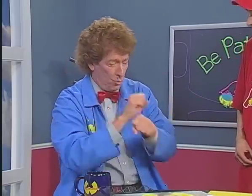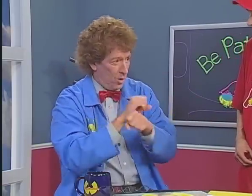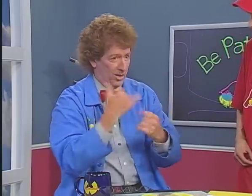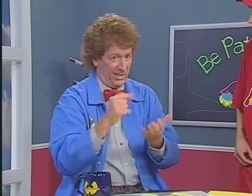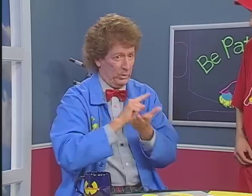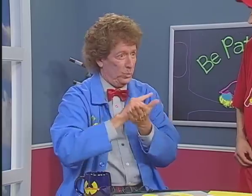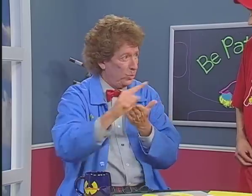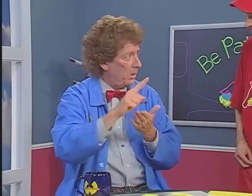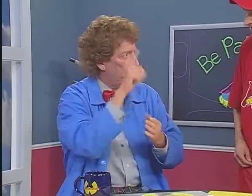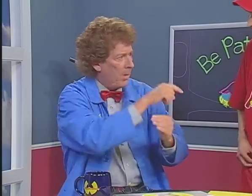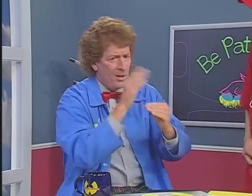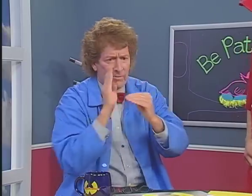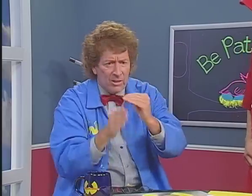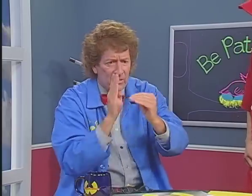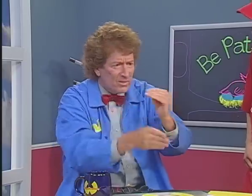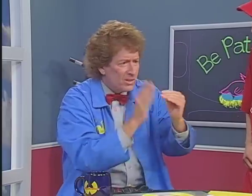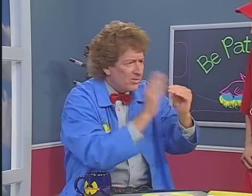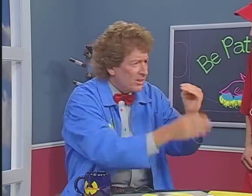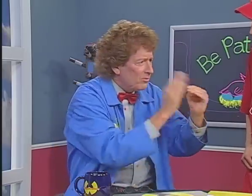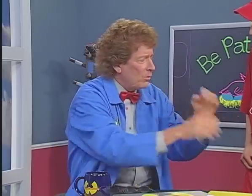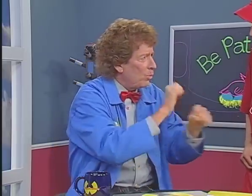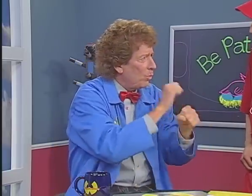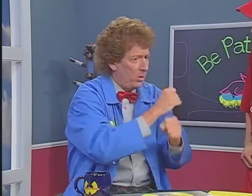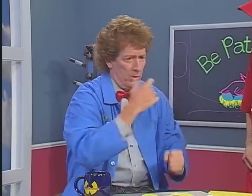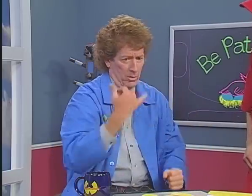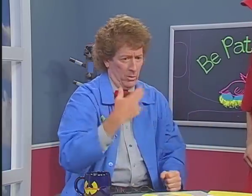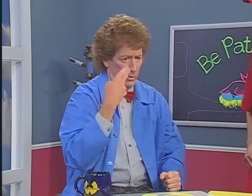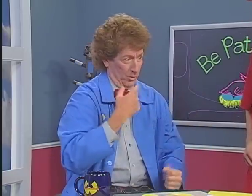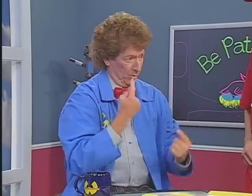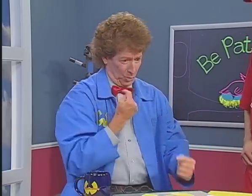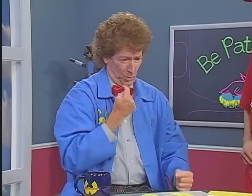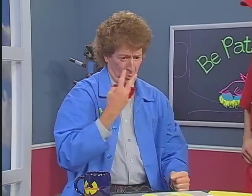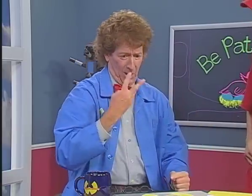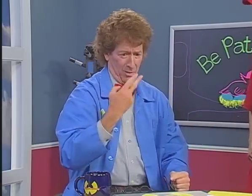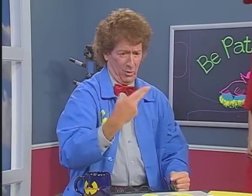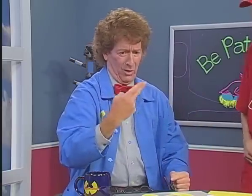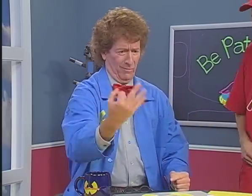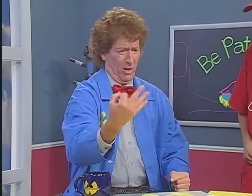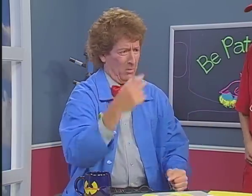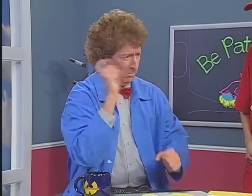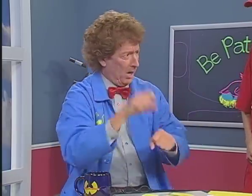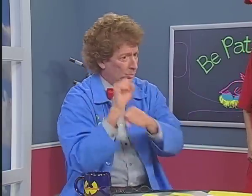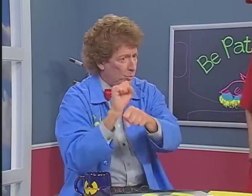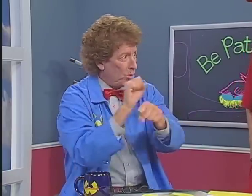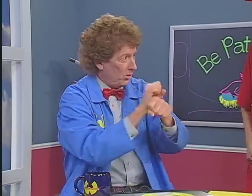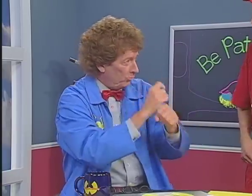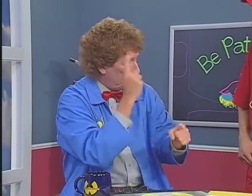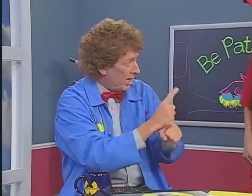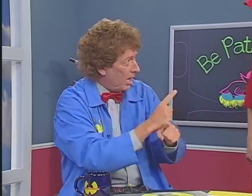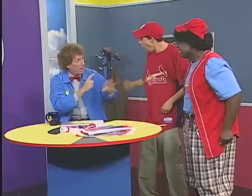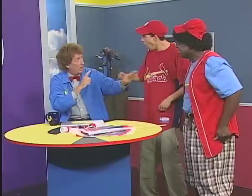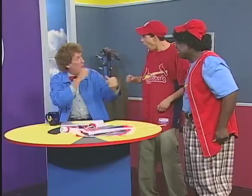YOU STILL HAVE TO WORK ALL THIS WEEK, EVERY SINGLE DAY: TUESDAY, WEDNESDAY, THURSDAY AND FRIDAY. YOU HAVE TO WORK, RIGHT?